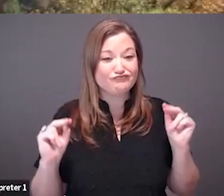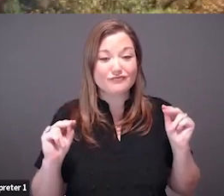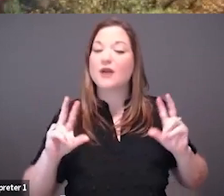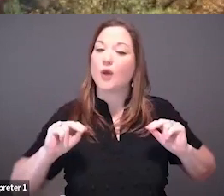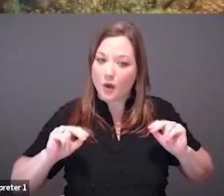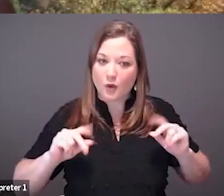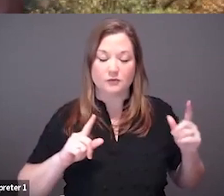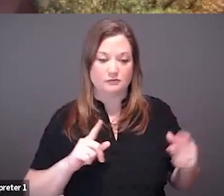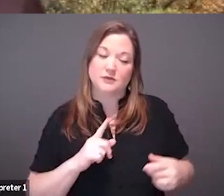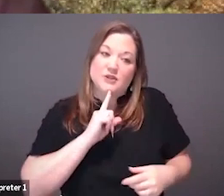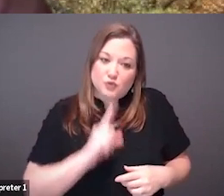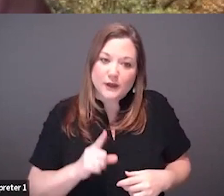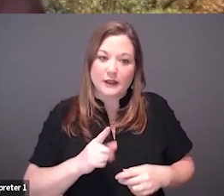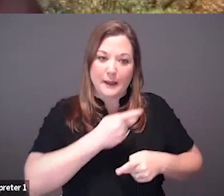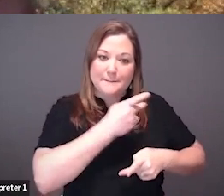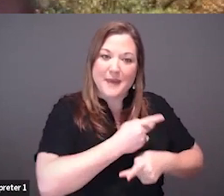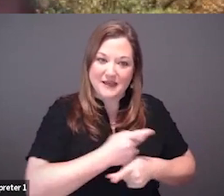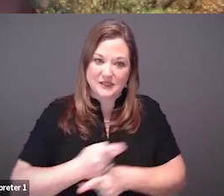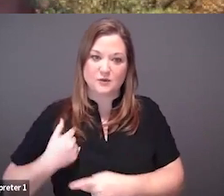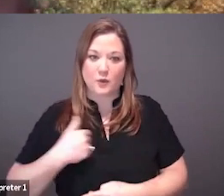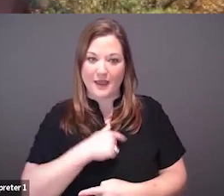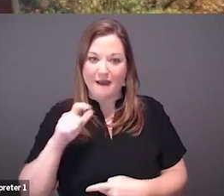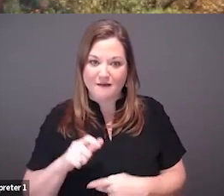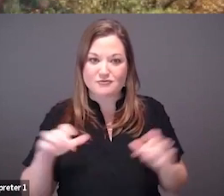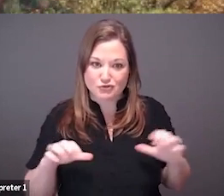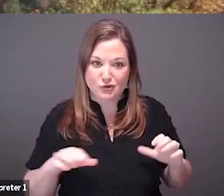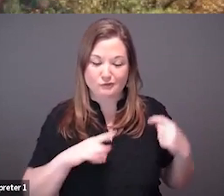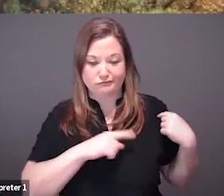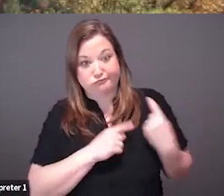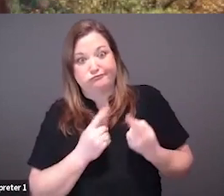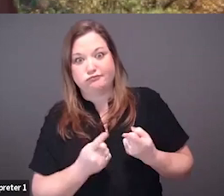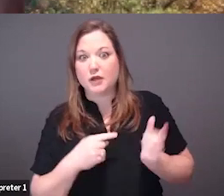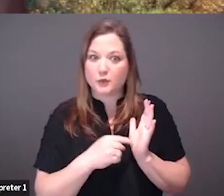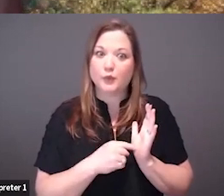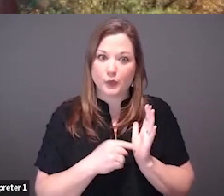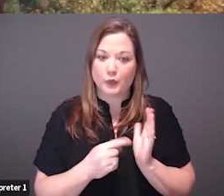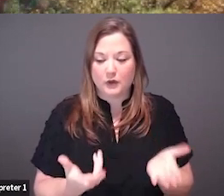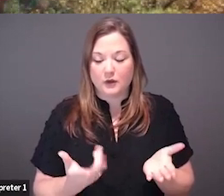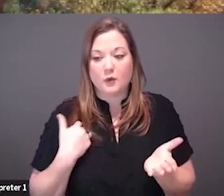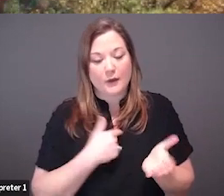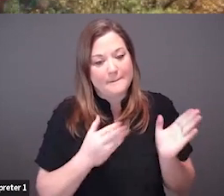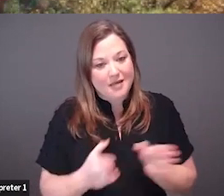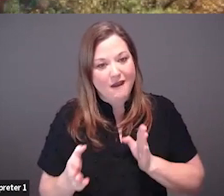that we need to get in place and then figure out a plan for moving forward and keeping it that way, and continuing to evolve.